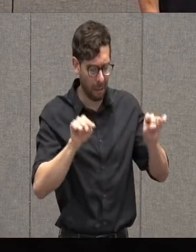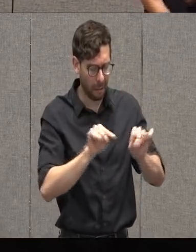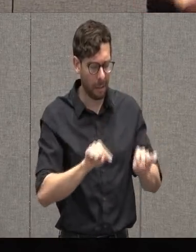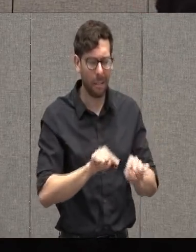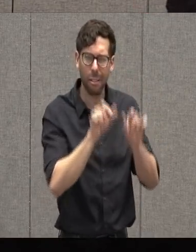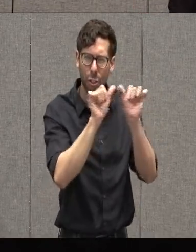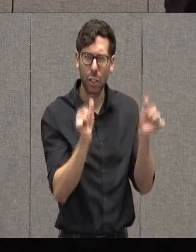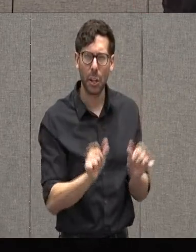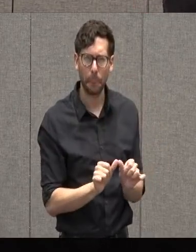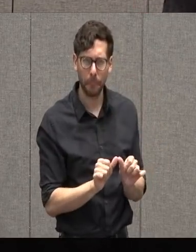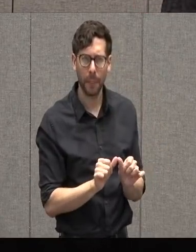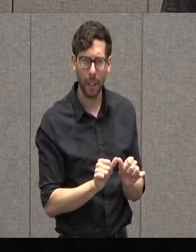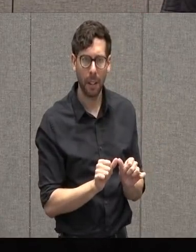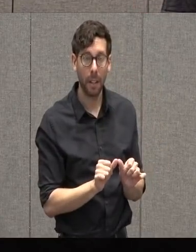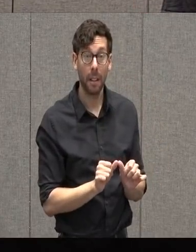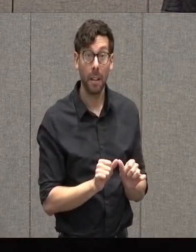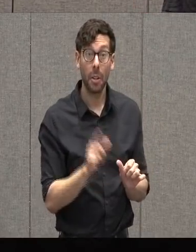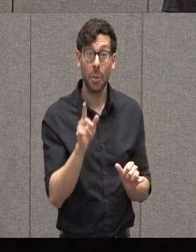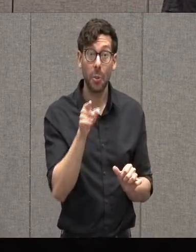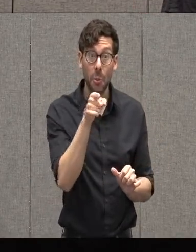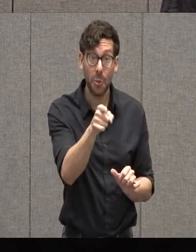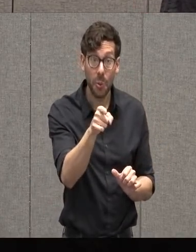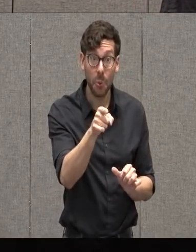can you at home get into a star position?